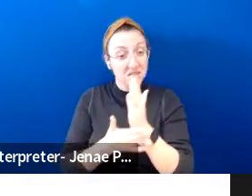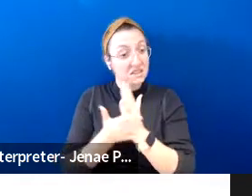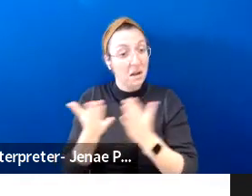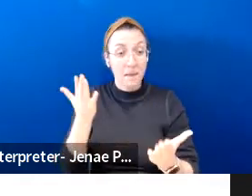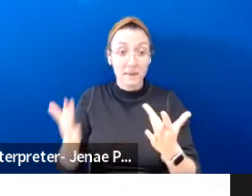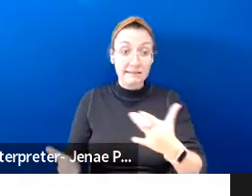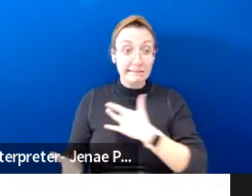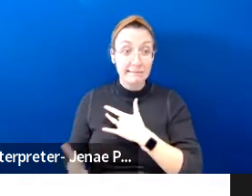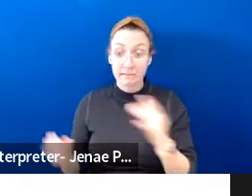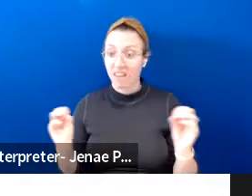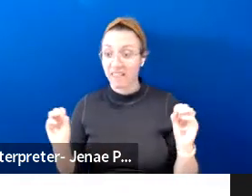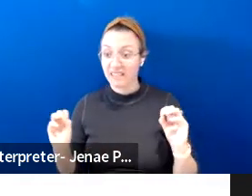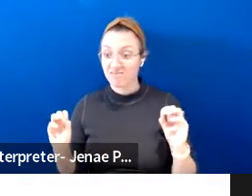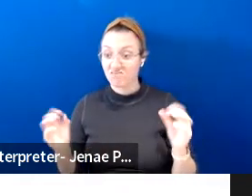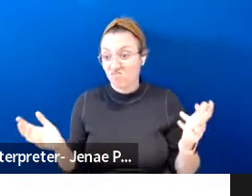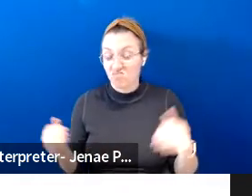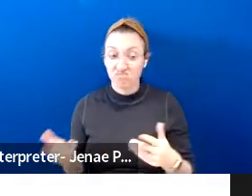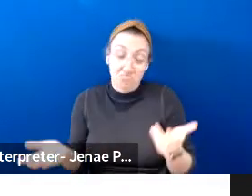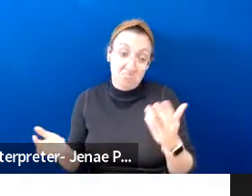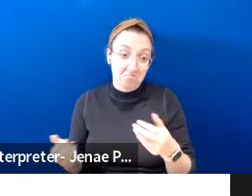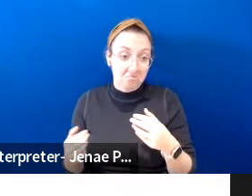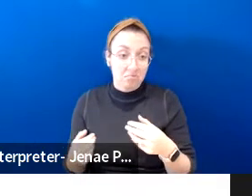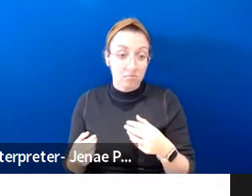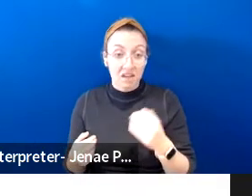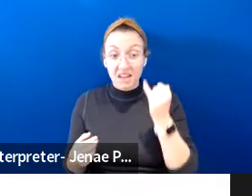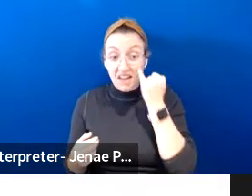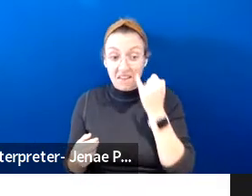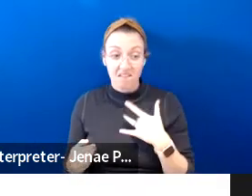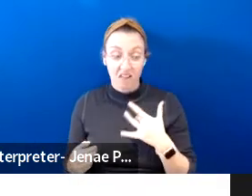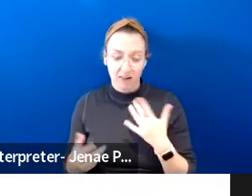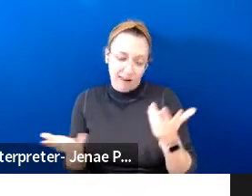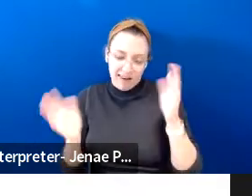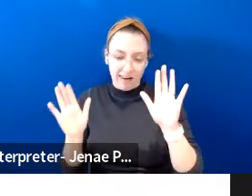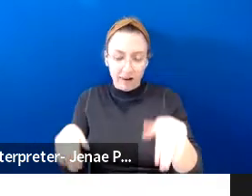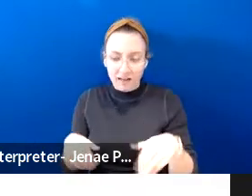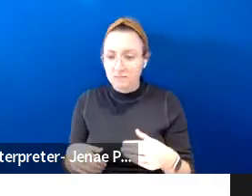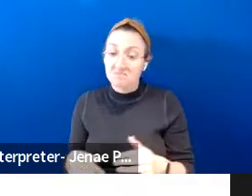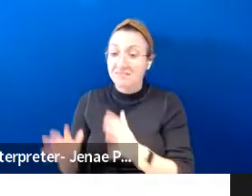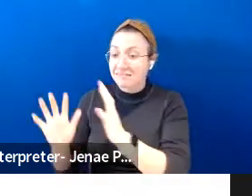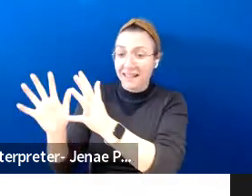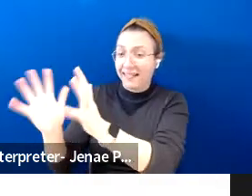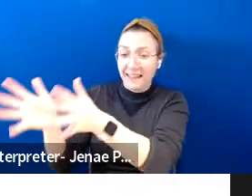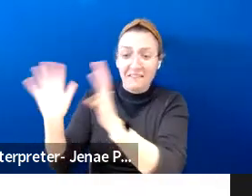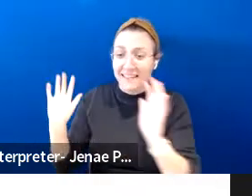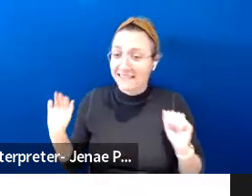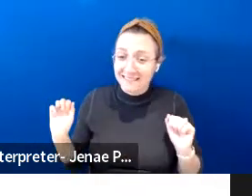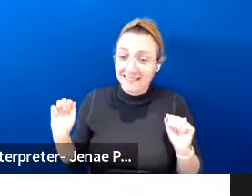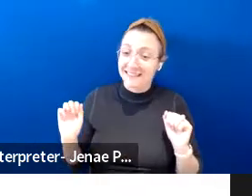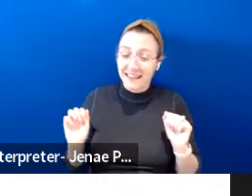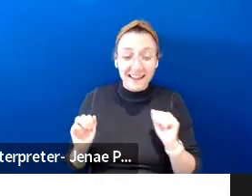And so the stuff that doesn't resonate. Just leave it there. Not everything. All the suggestions